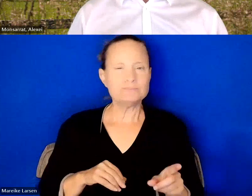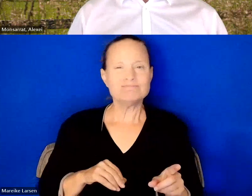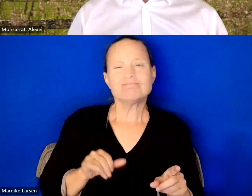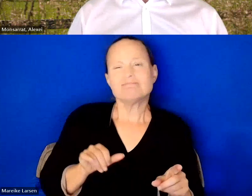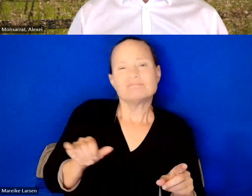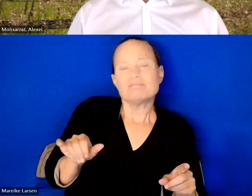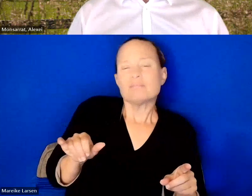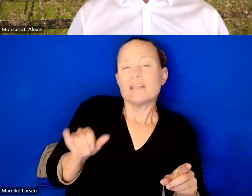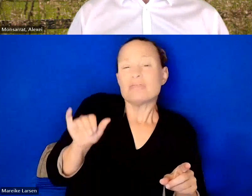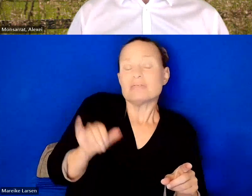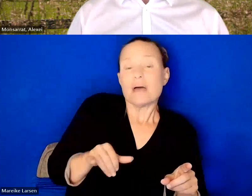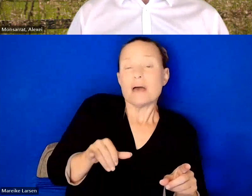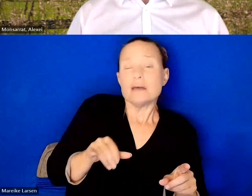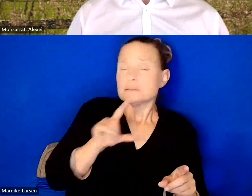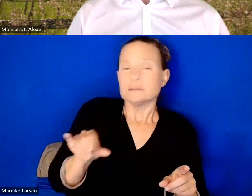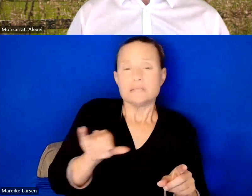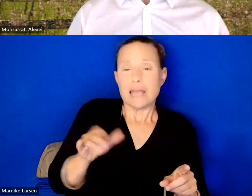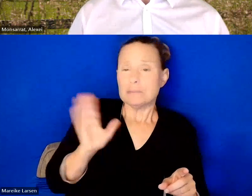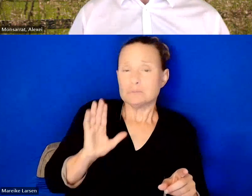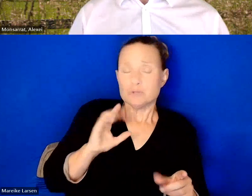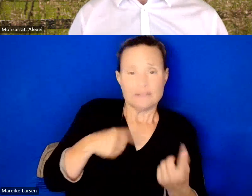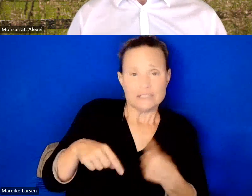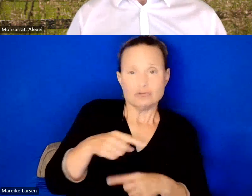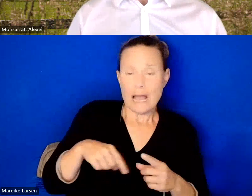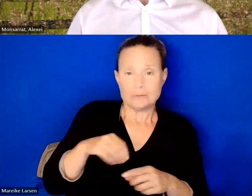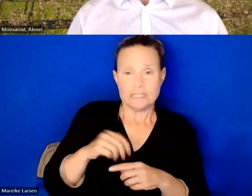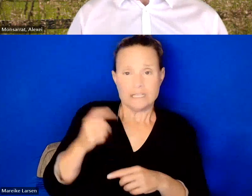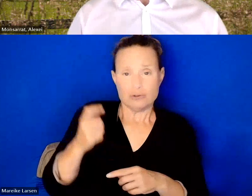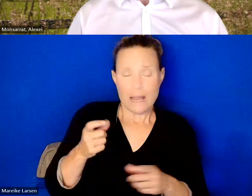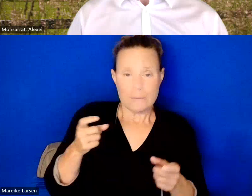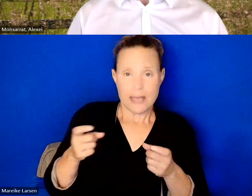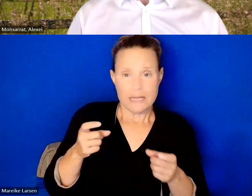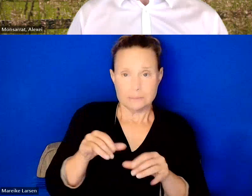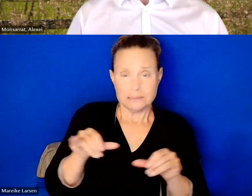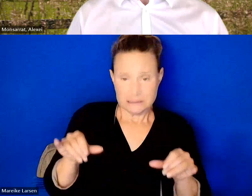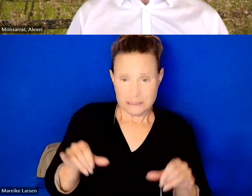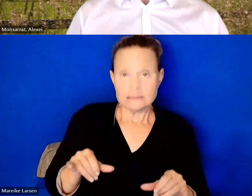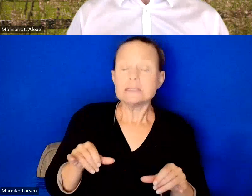the same as our for our previous round in our grants management system AMPLIFUND so.